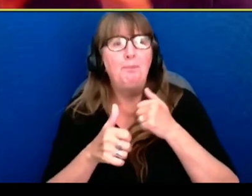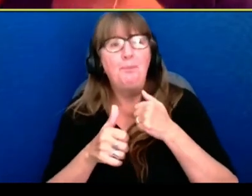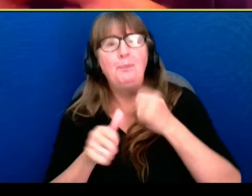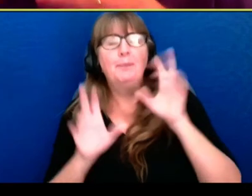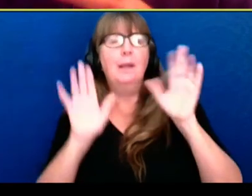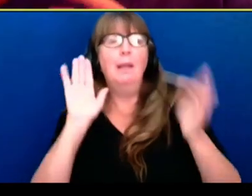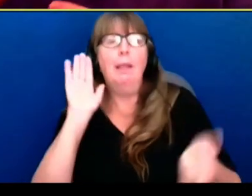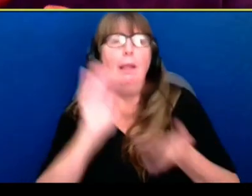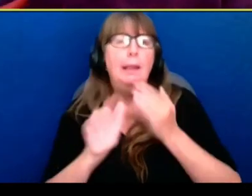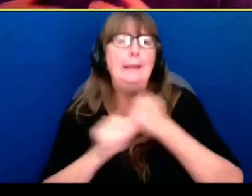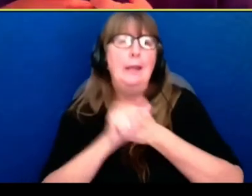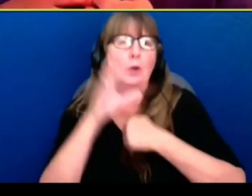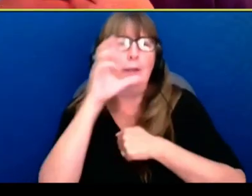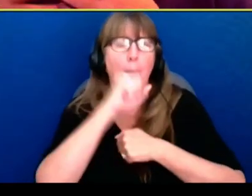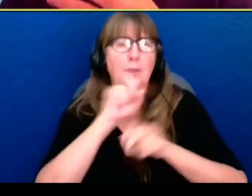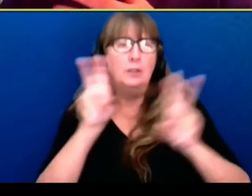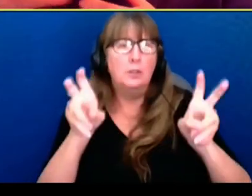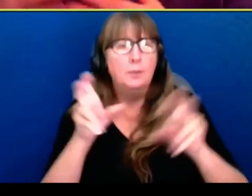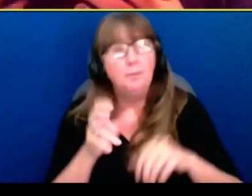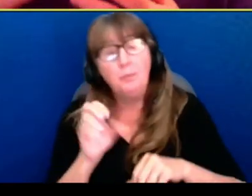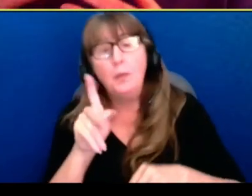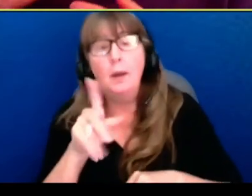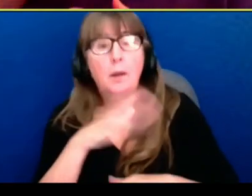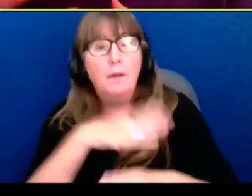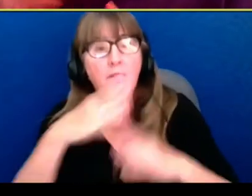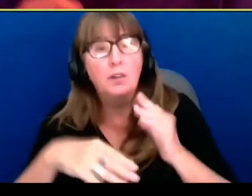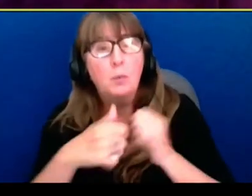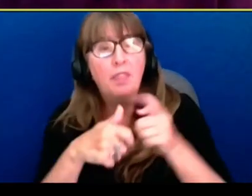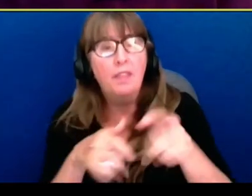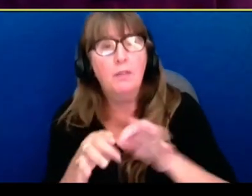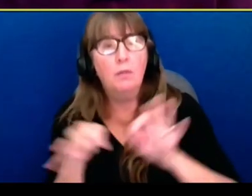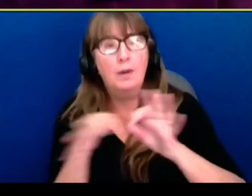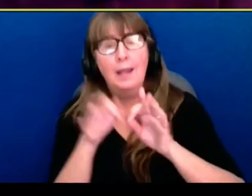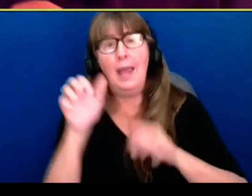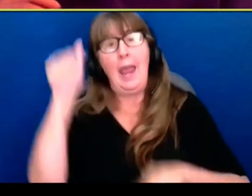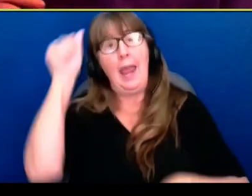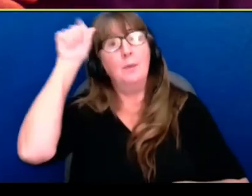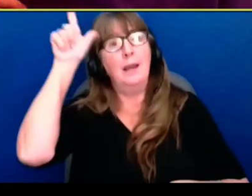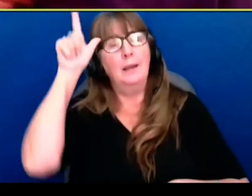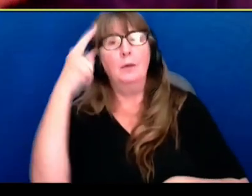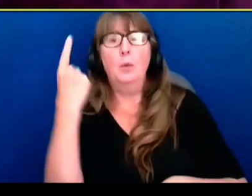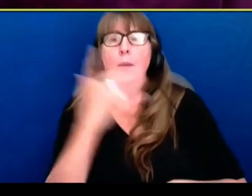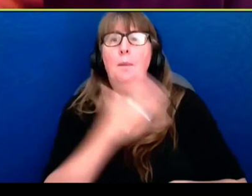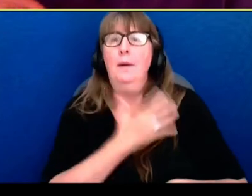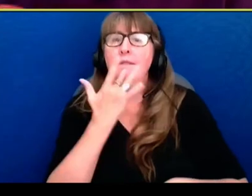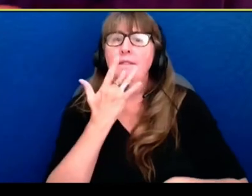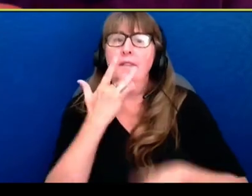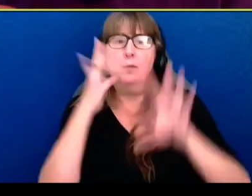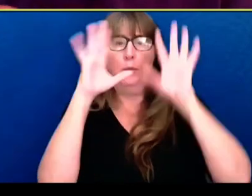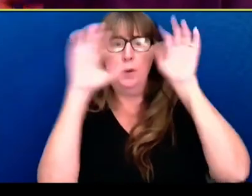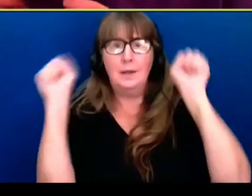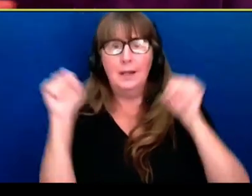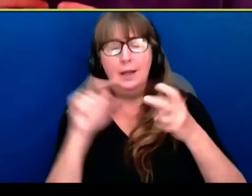And I'm going to finish with this something I always Abraham Lincoln's one of my two favorite Presidents. Teddy Roosevelt's my other one.